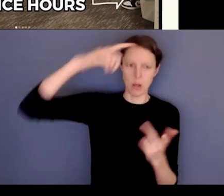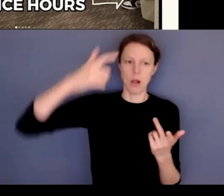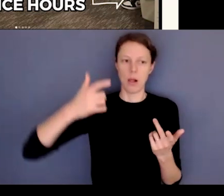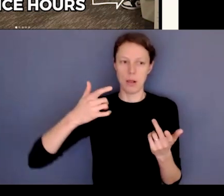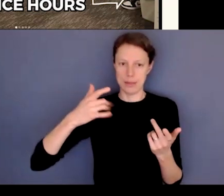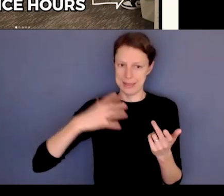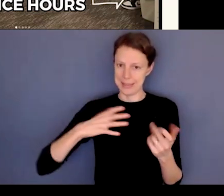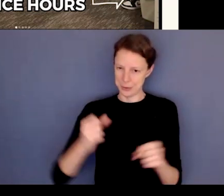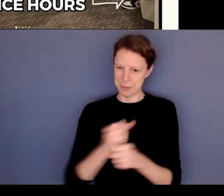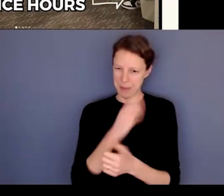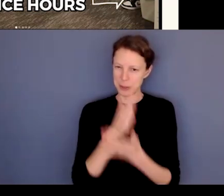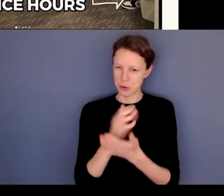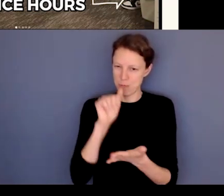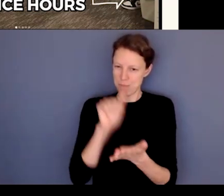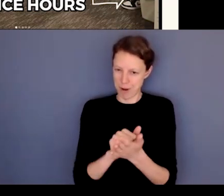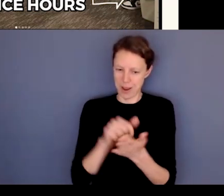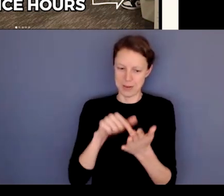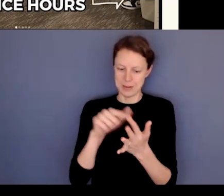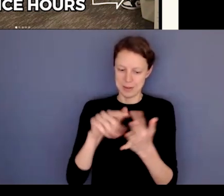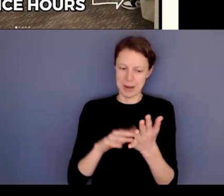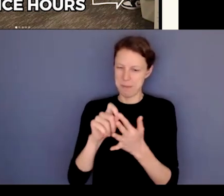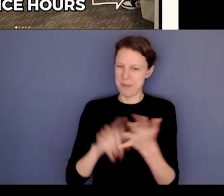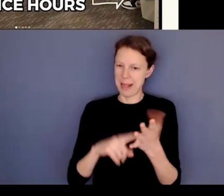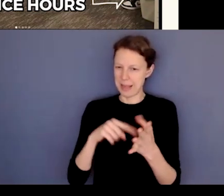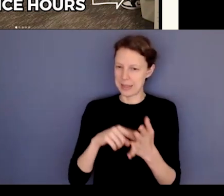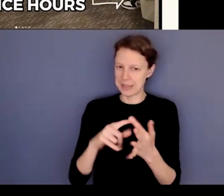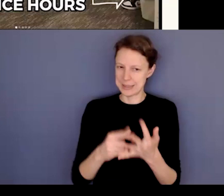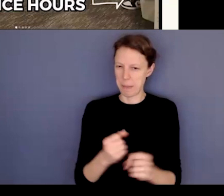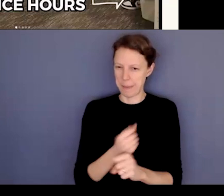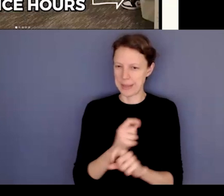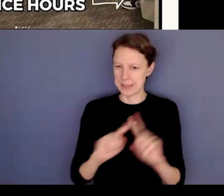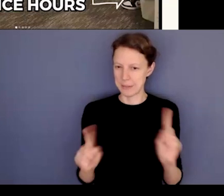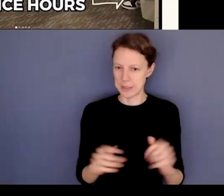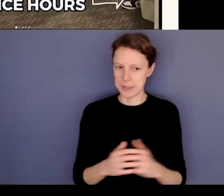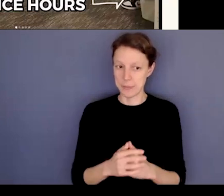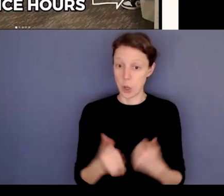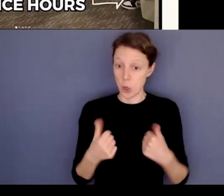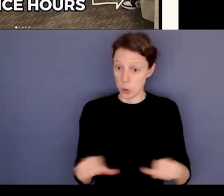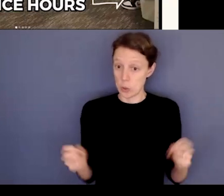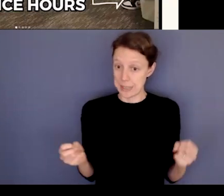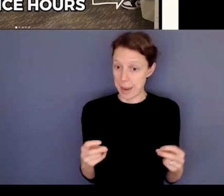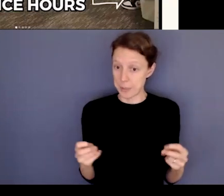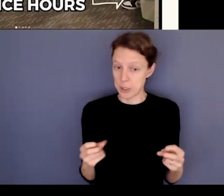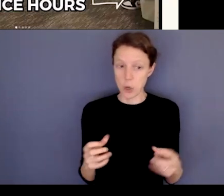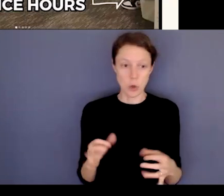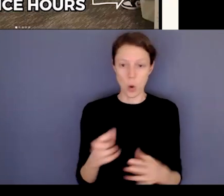of tell when someone's used the wrong one. Use captions, not just for the kind of accessibility, but also it means